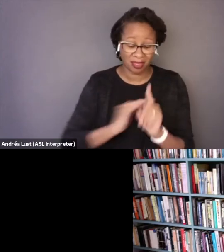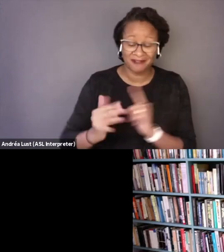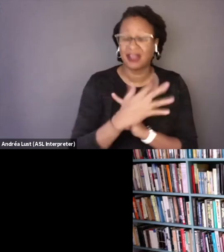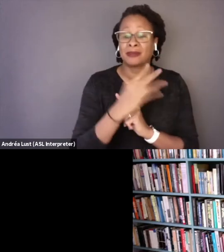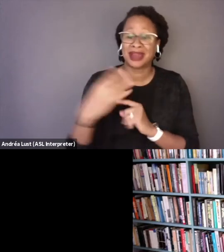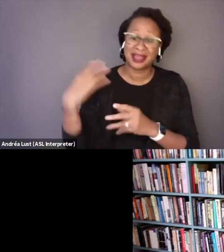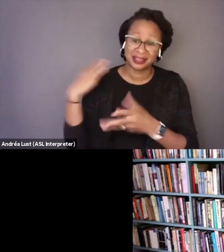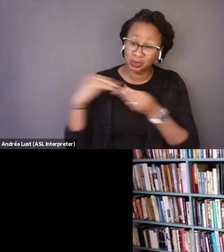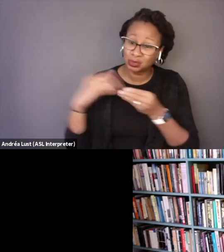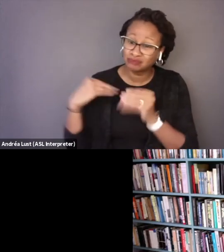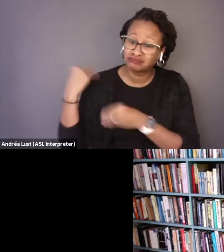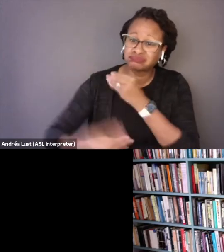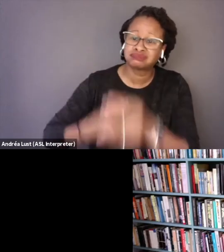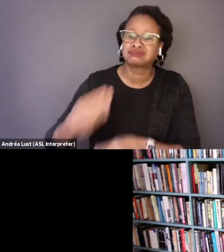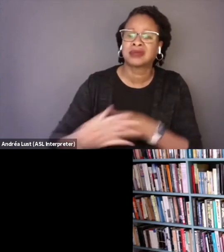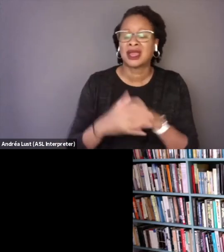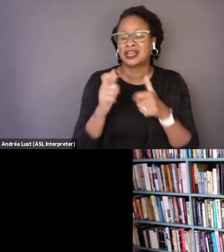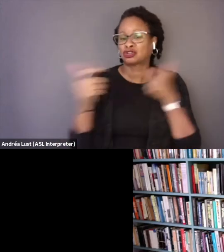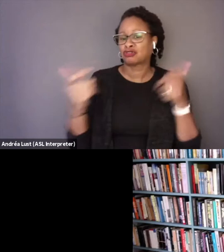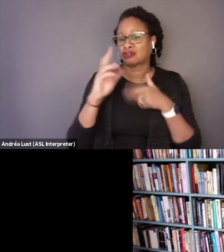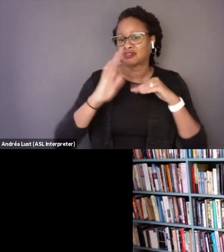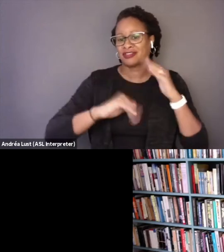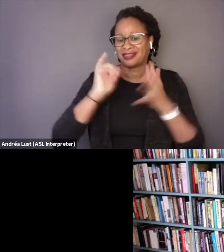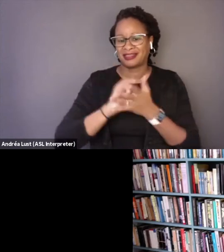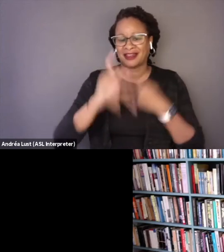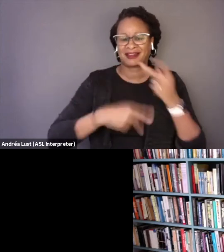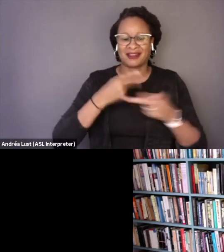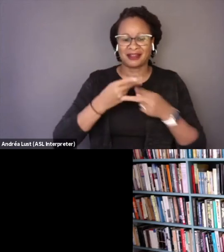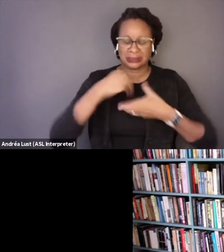And it's much larger than that inside baseball struggle